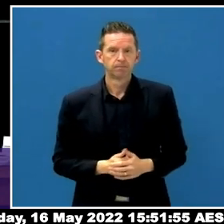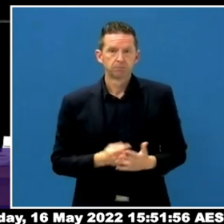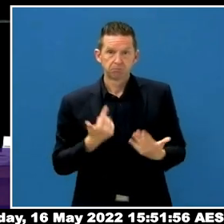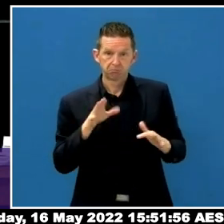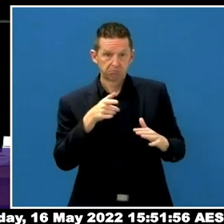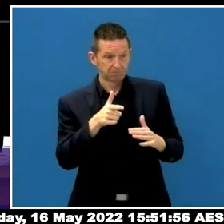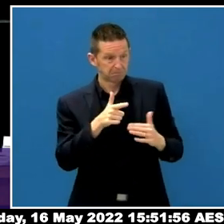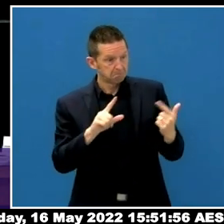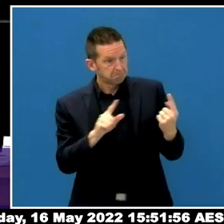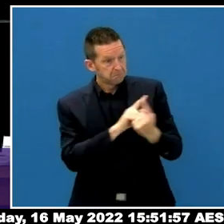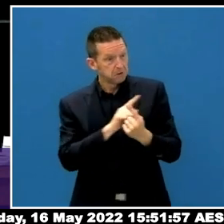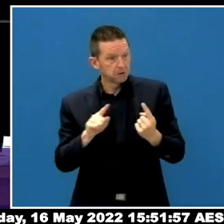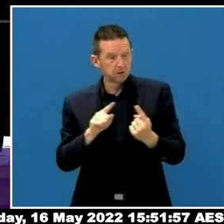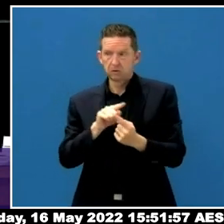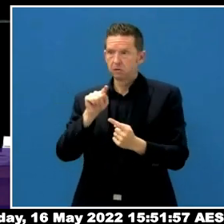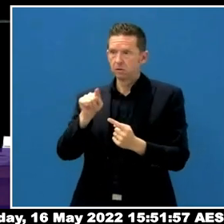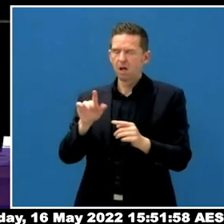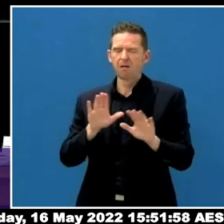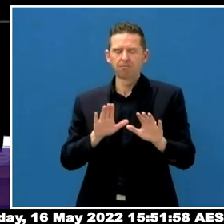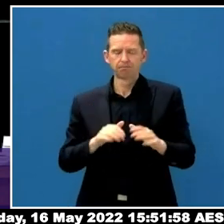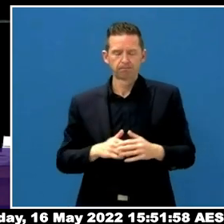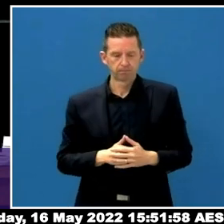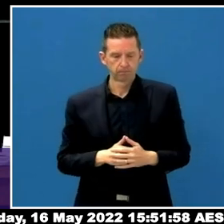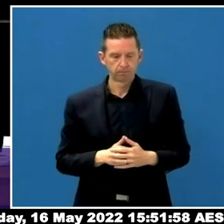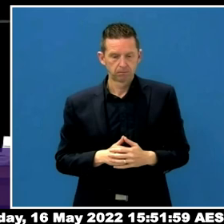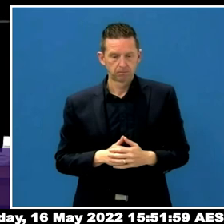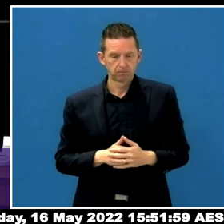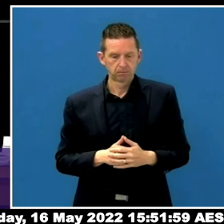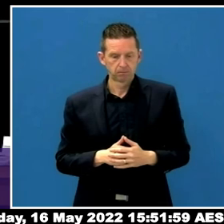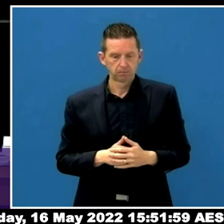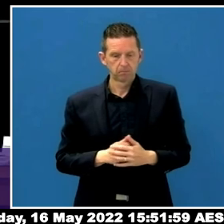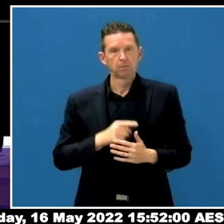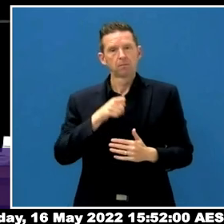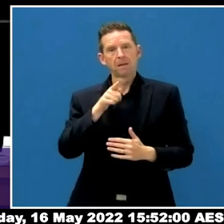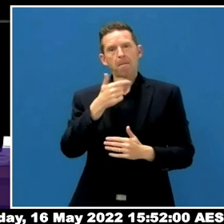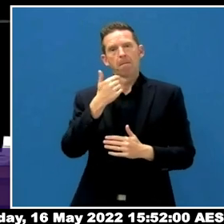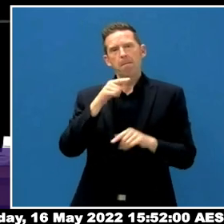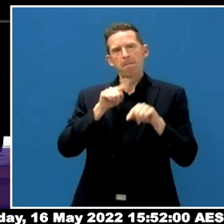Your contact was with the Team Leader? Yes. MR FOGARTY: Did you have some contact with the district manager?